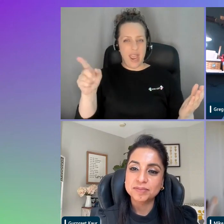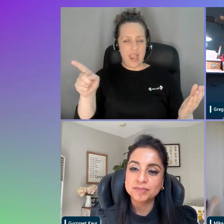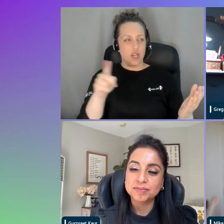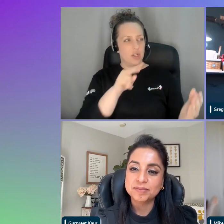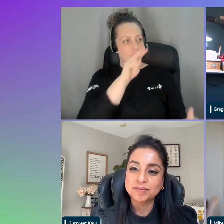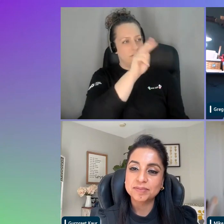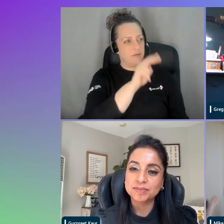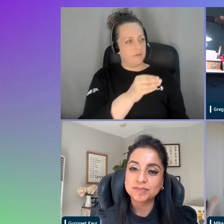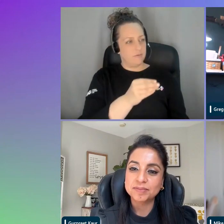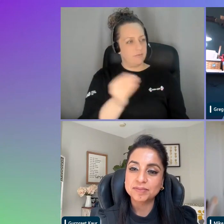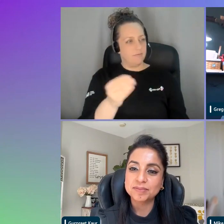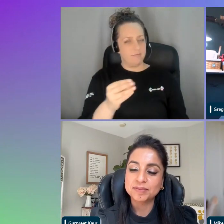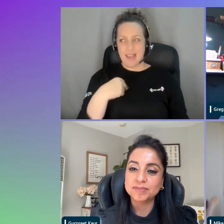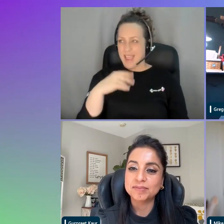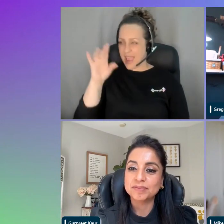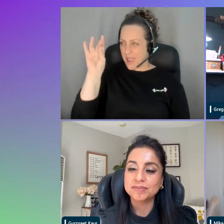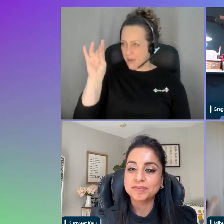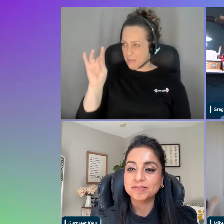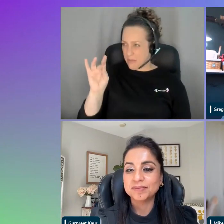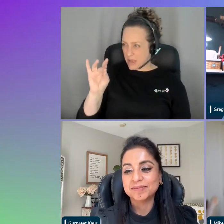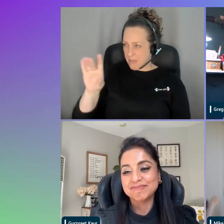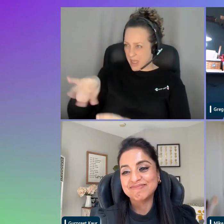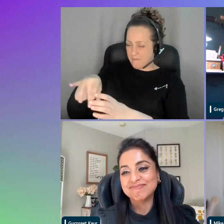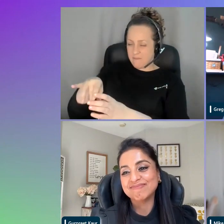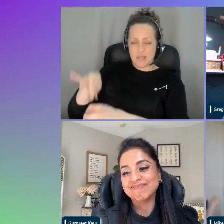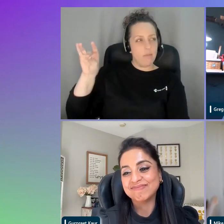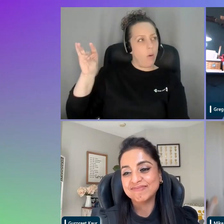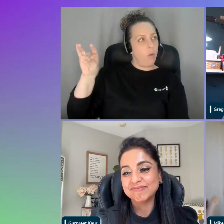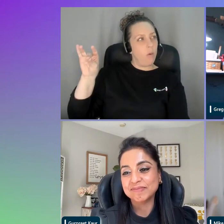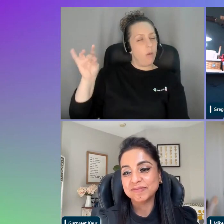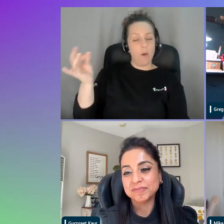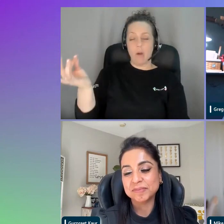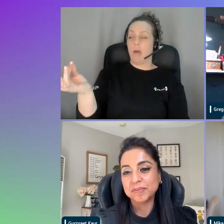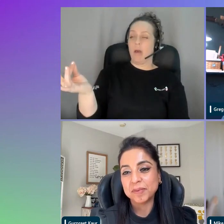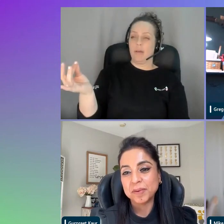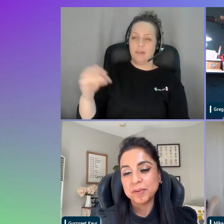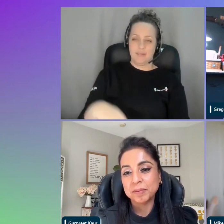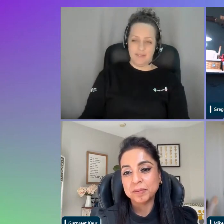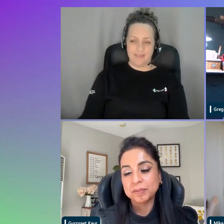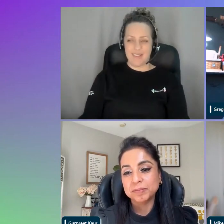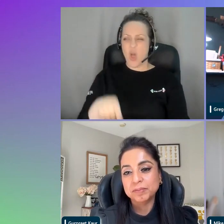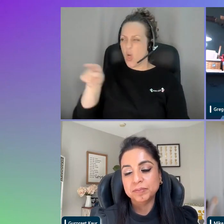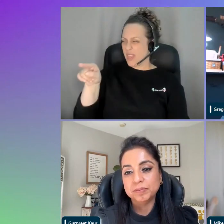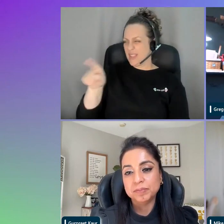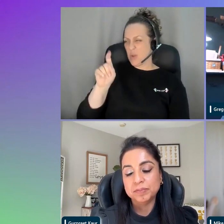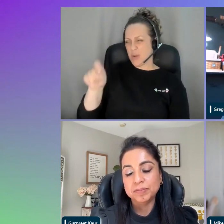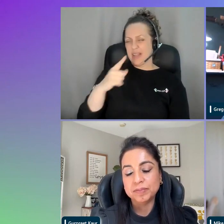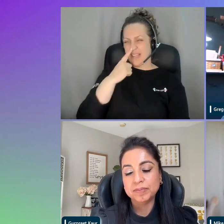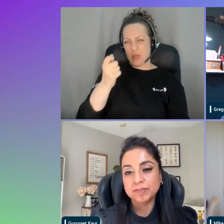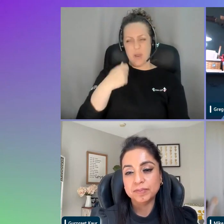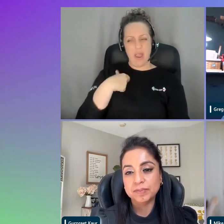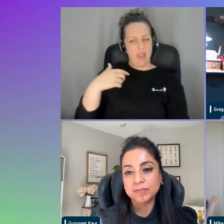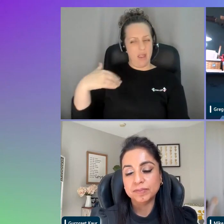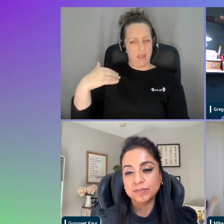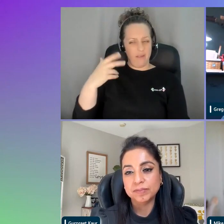almost like I got to pick them out of a little fishbowl here. This is an interesting one because I haven't heard this